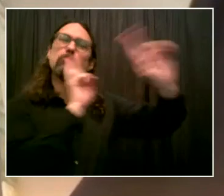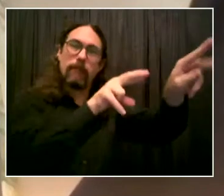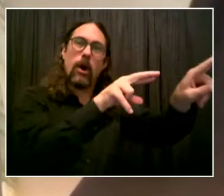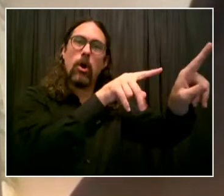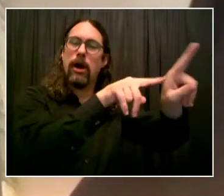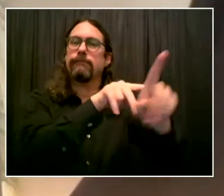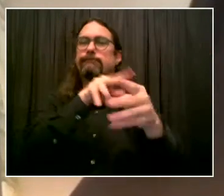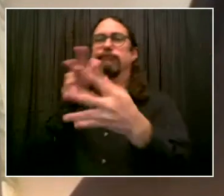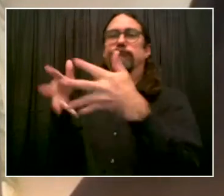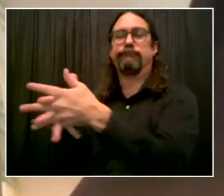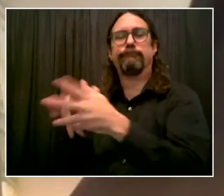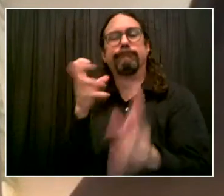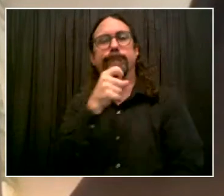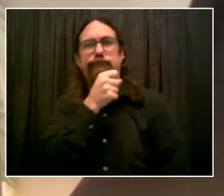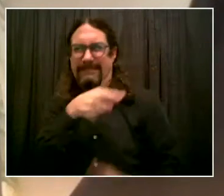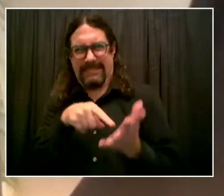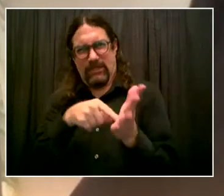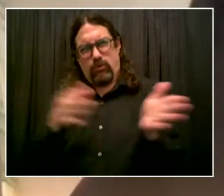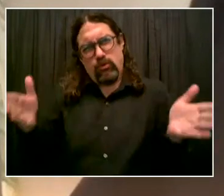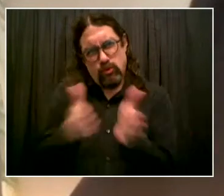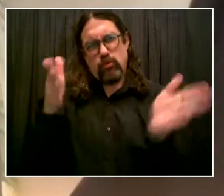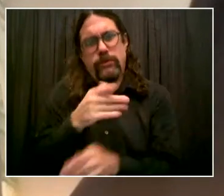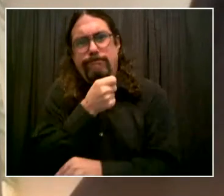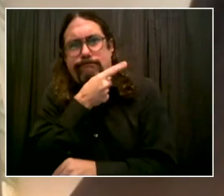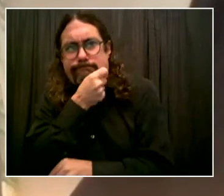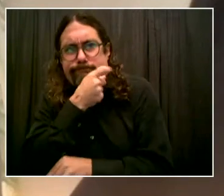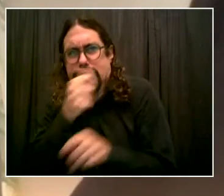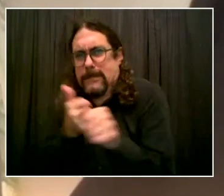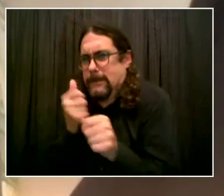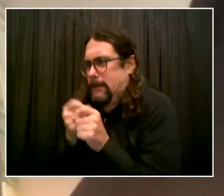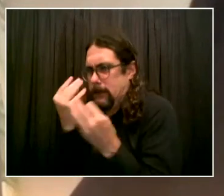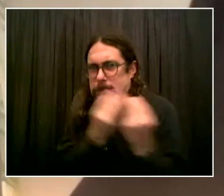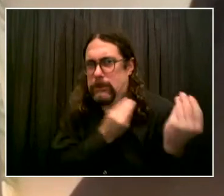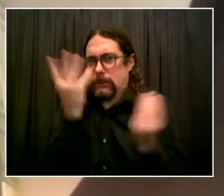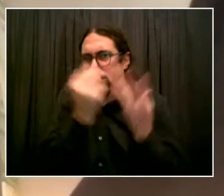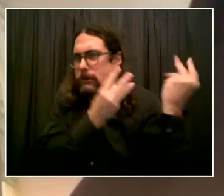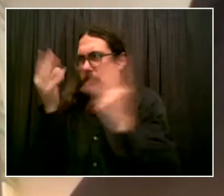HAVE NOT SEEN AND IT IS NOW WHAT WE ARE